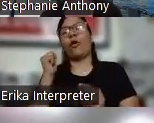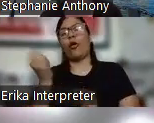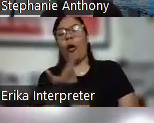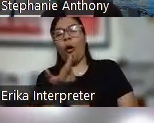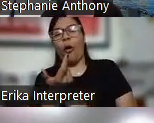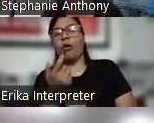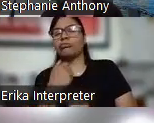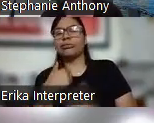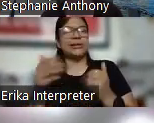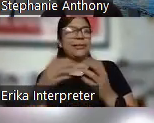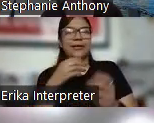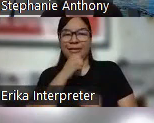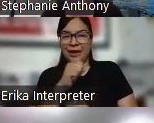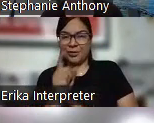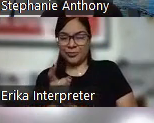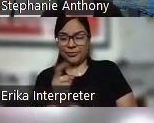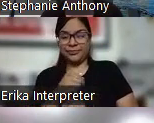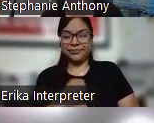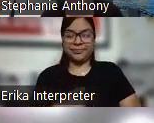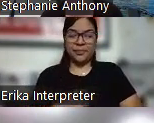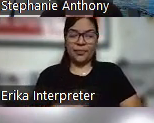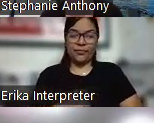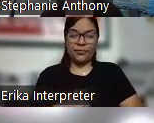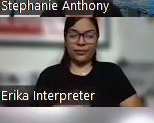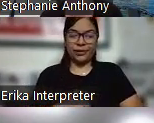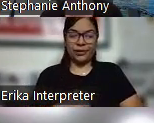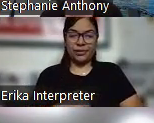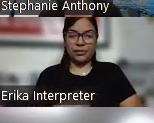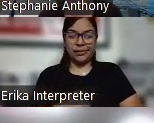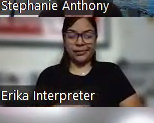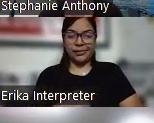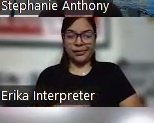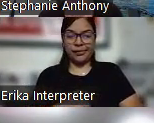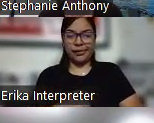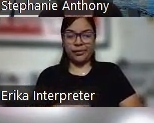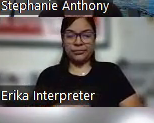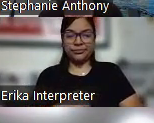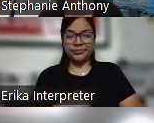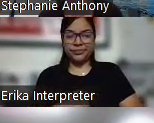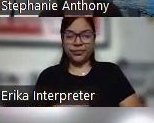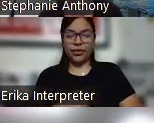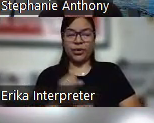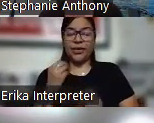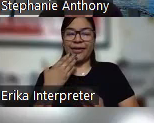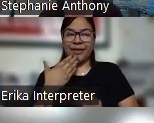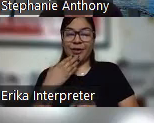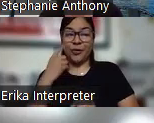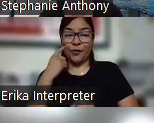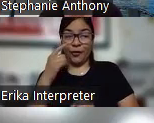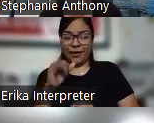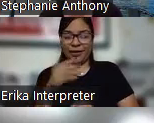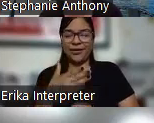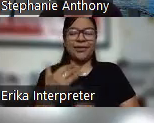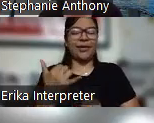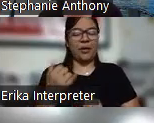populations so I think we thank you Mark I think we've gotten some pretty clear input on